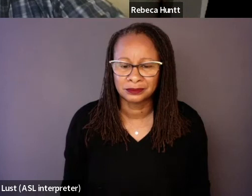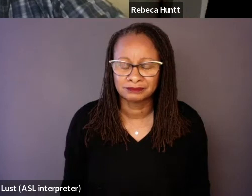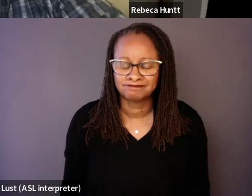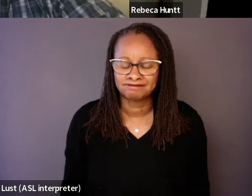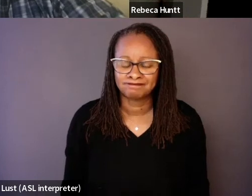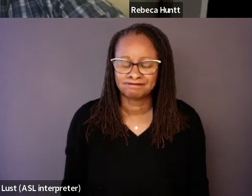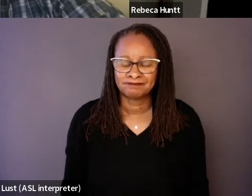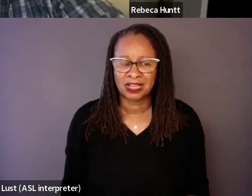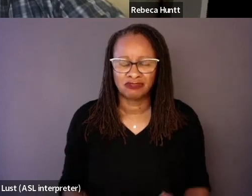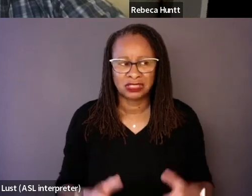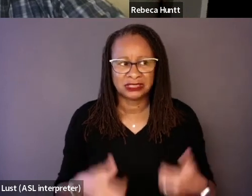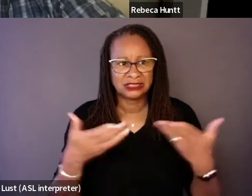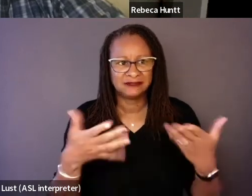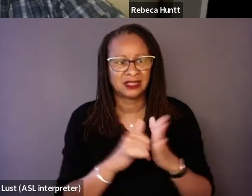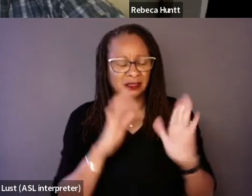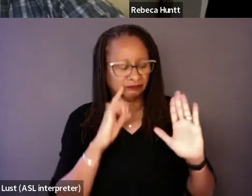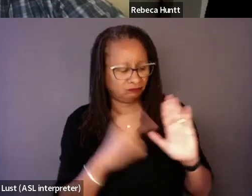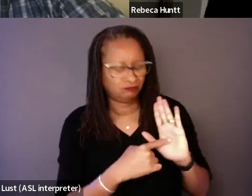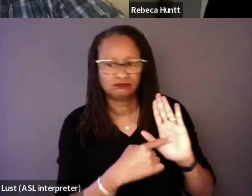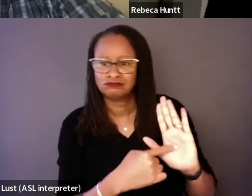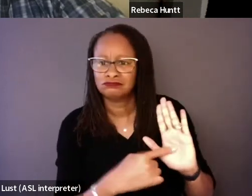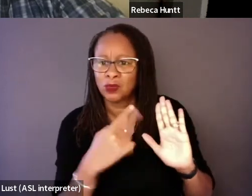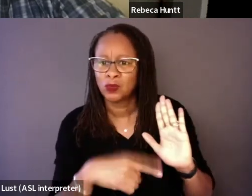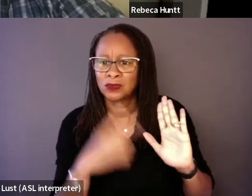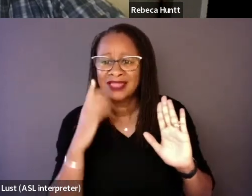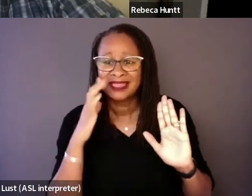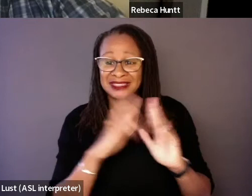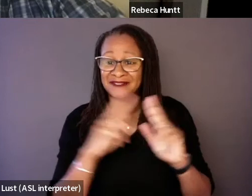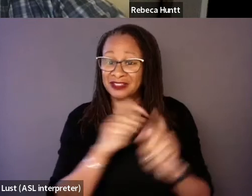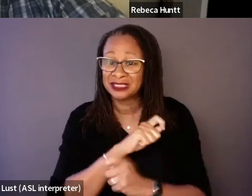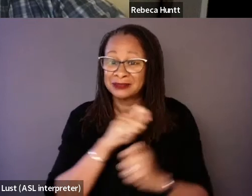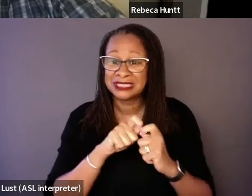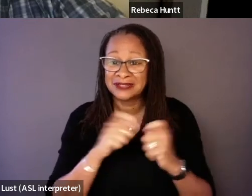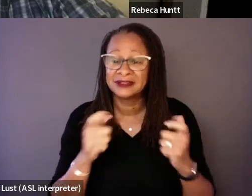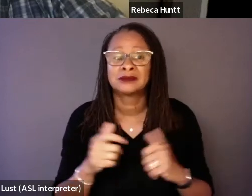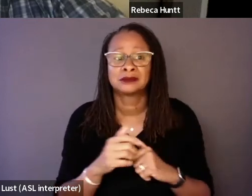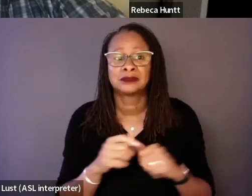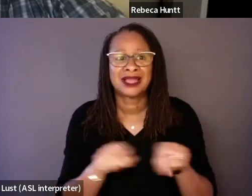And I feel like that's very specific to being Afro Caribbean, Afro Latina.